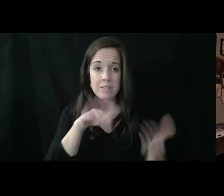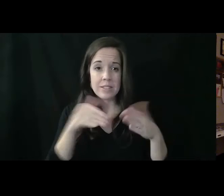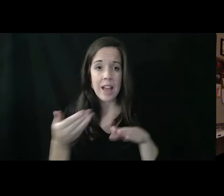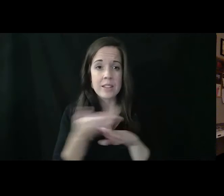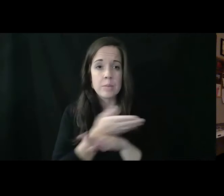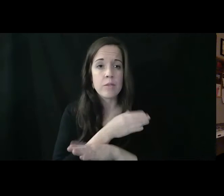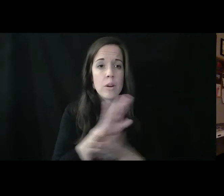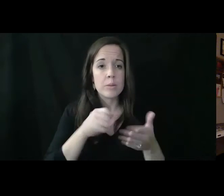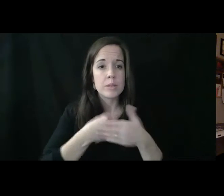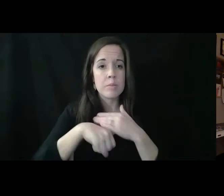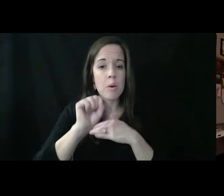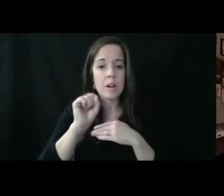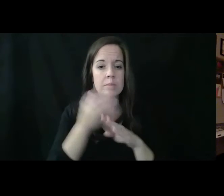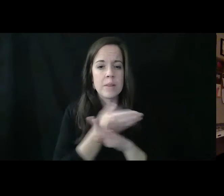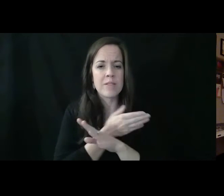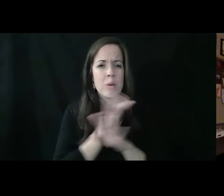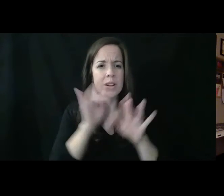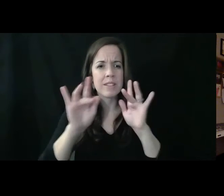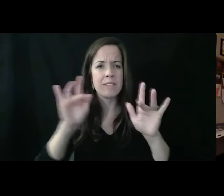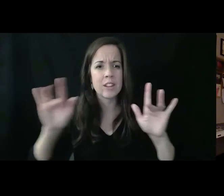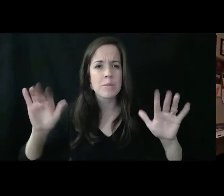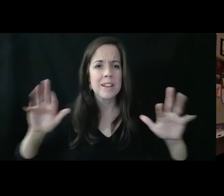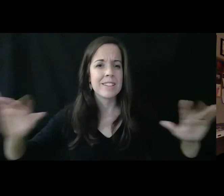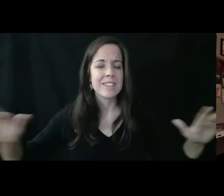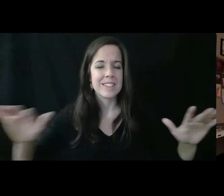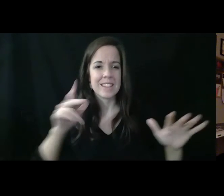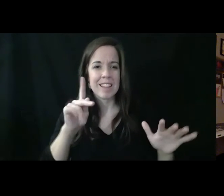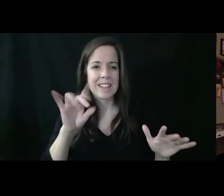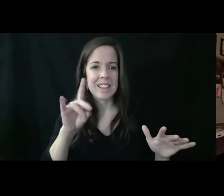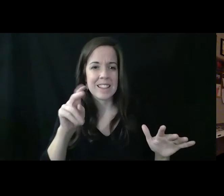before he had fingerprints, when he was a kidney bean or kumquat with webbed fingers,